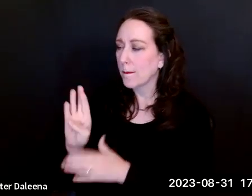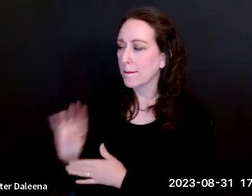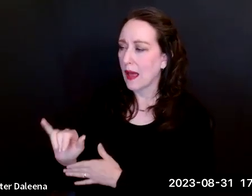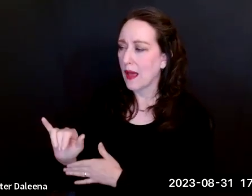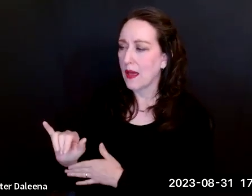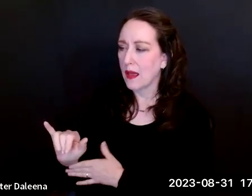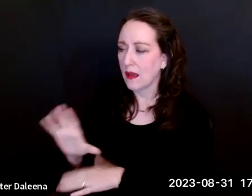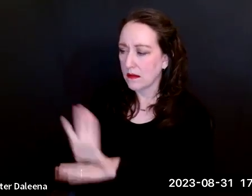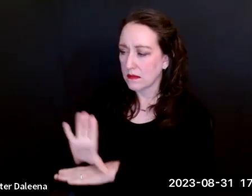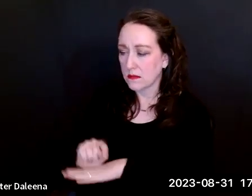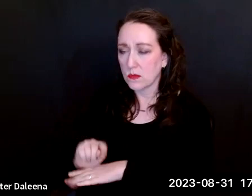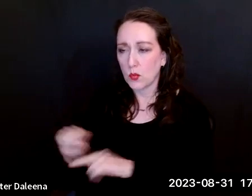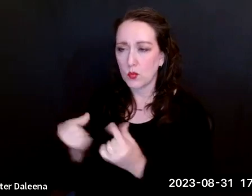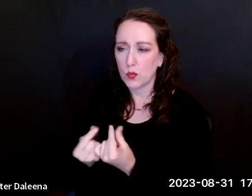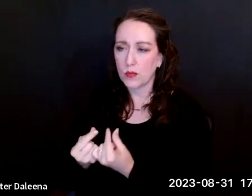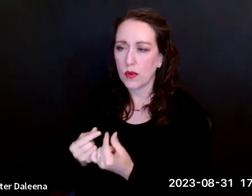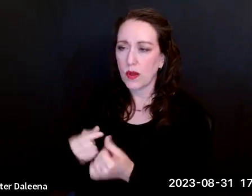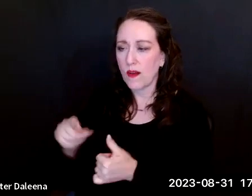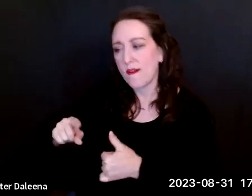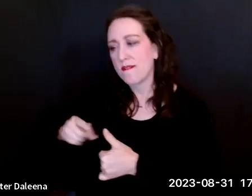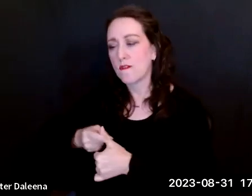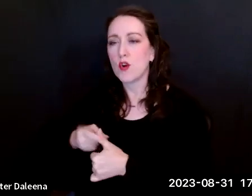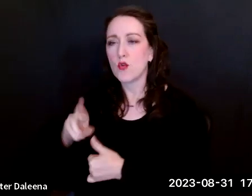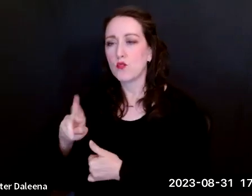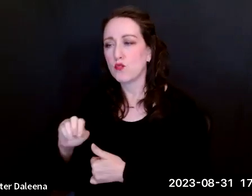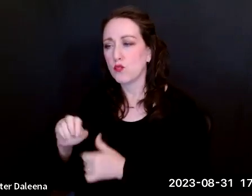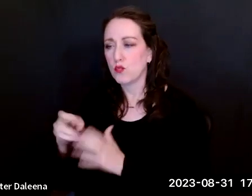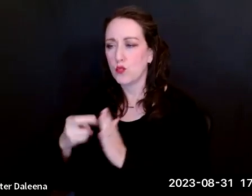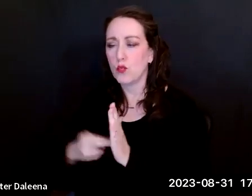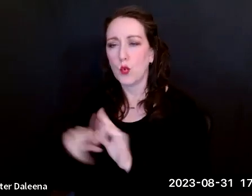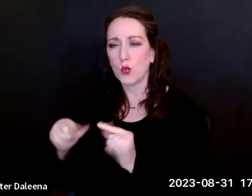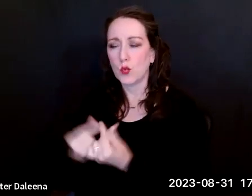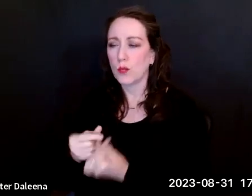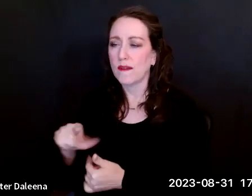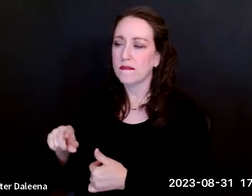Group called first rule group um the final report has not been issued yet but this was